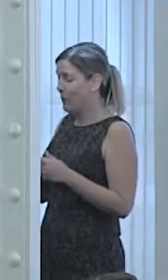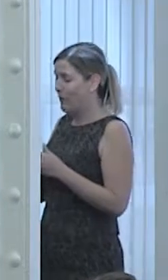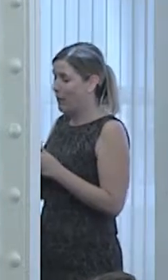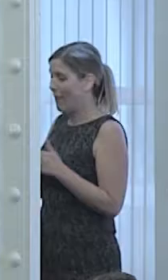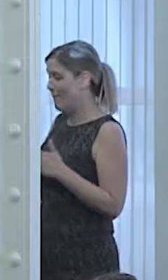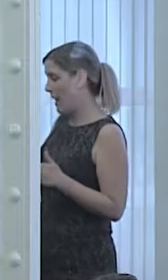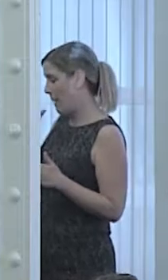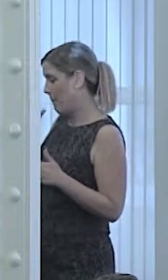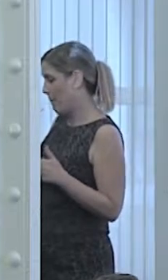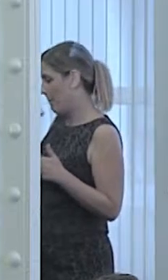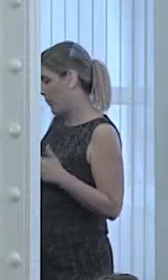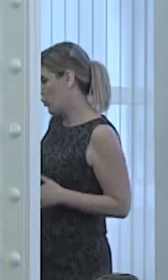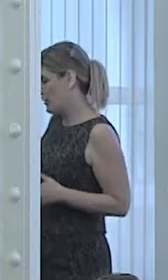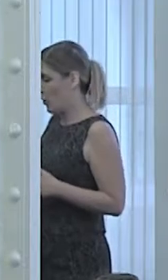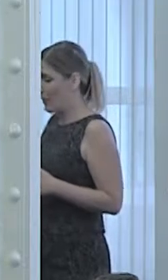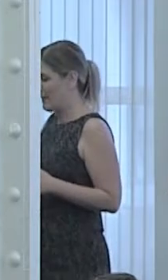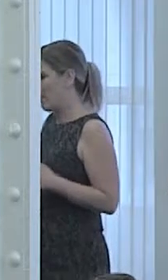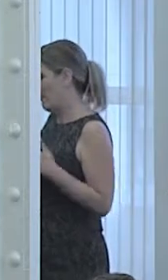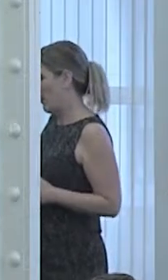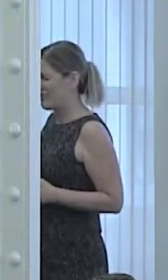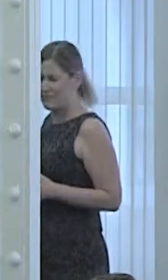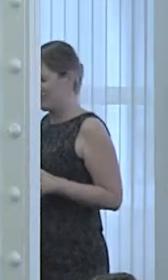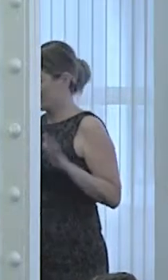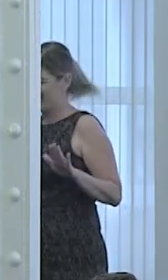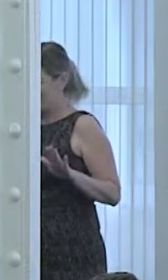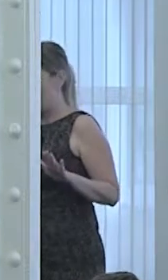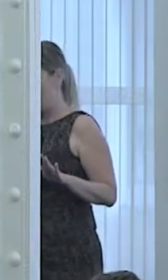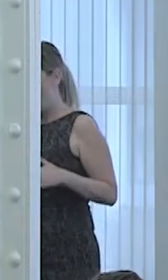Because our bodies are desirable regardless.